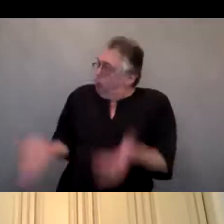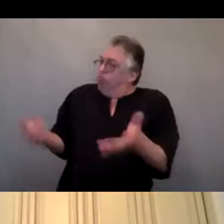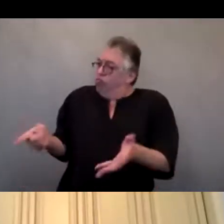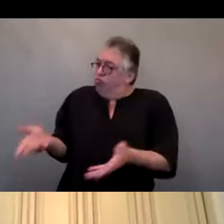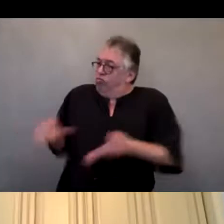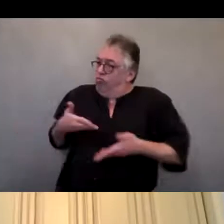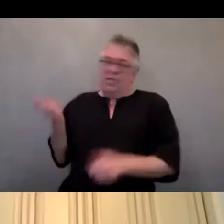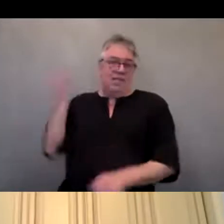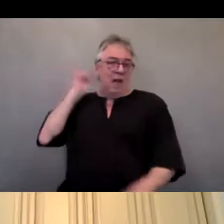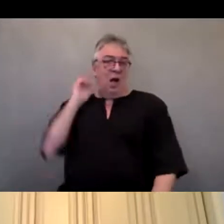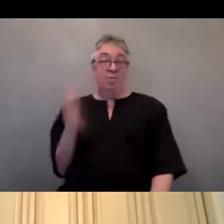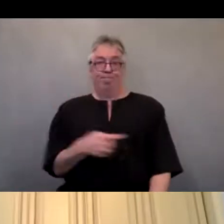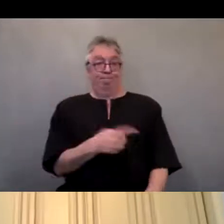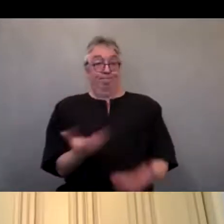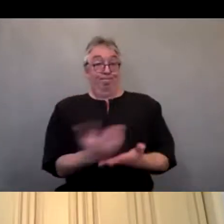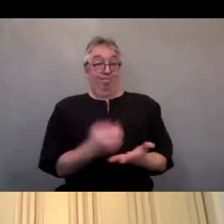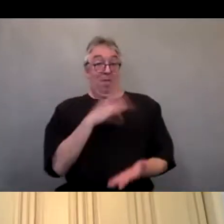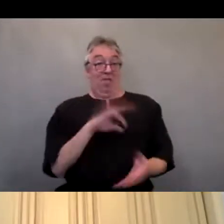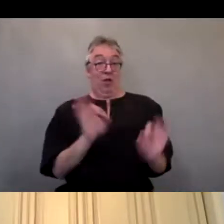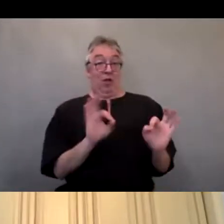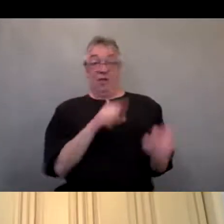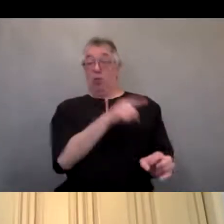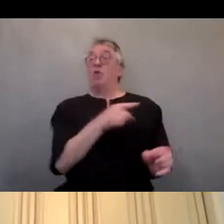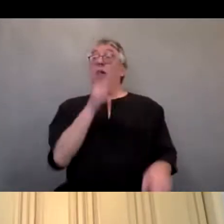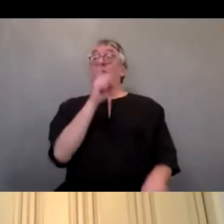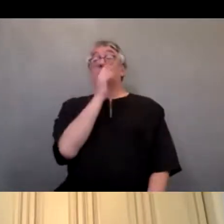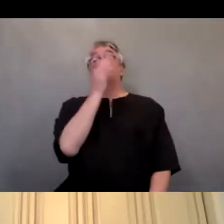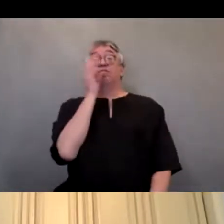, it's time for you to get a cochlear implant.